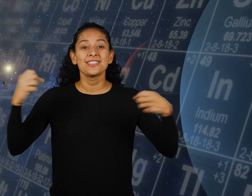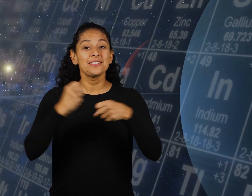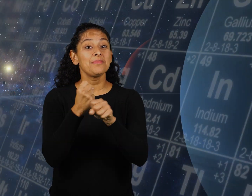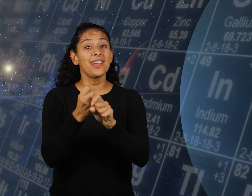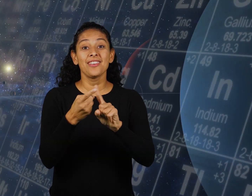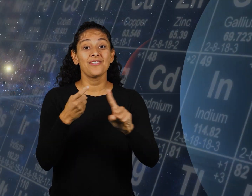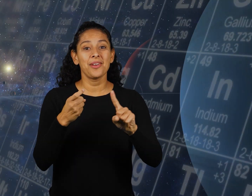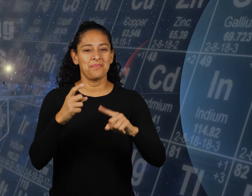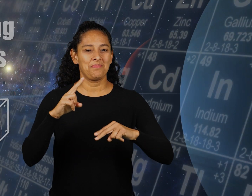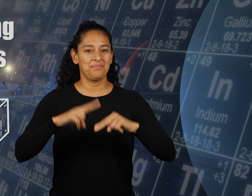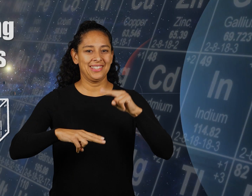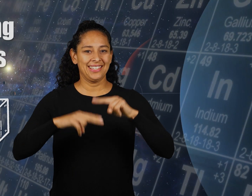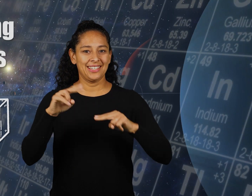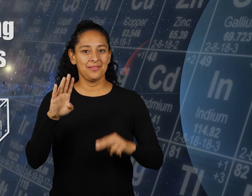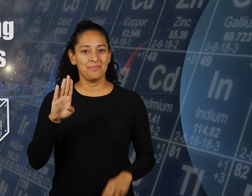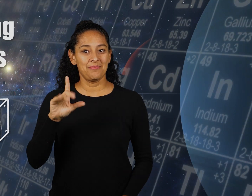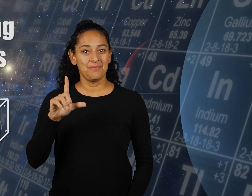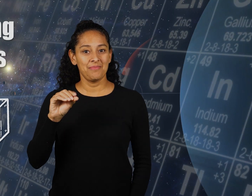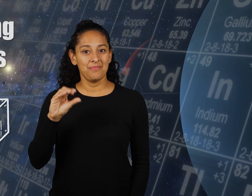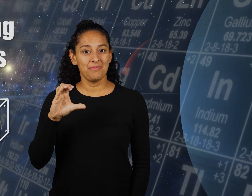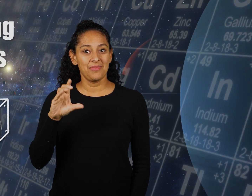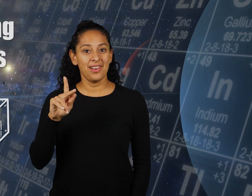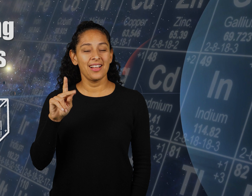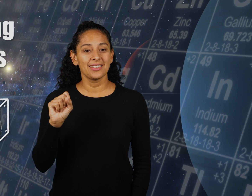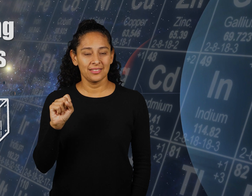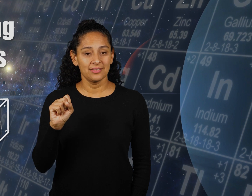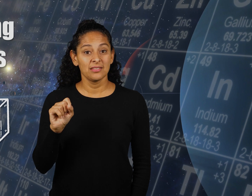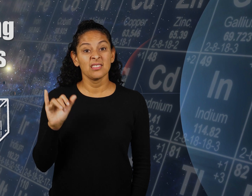is made up of building blocks.